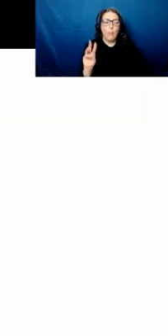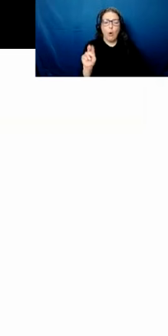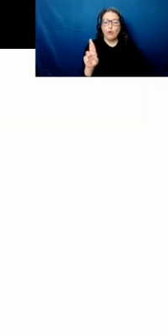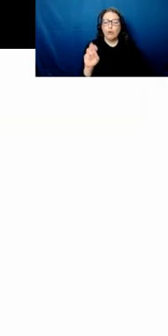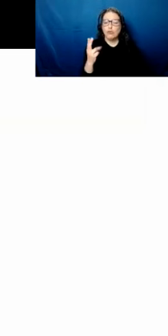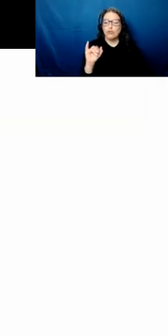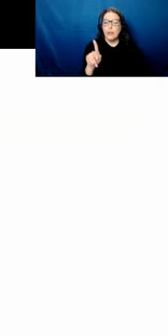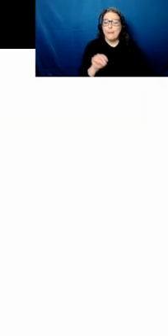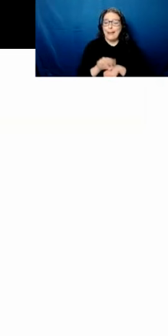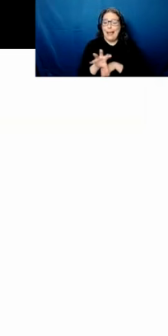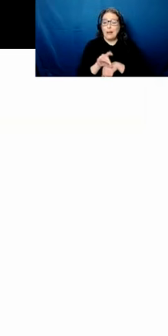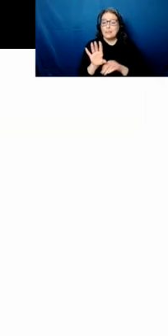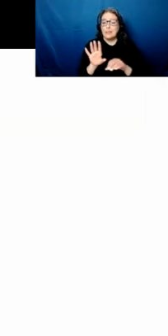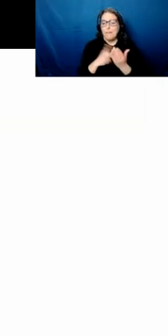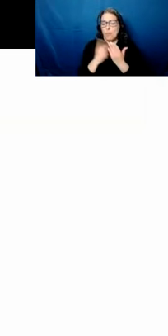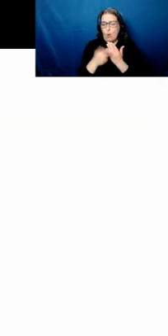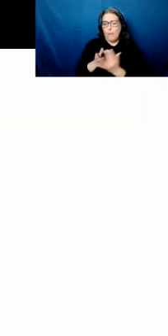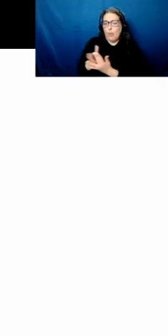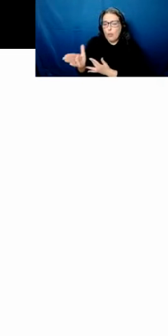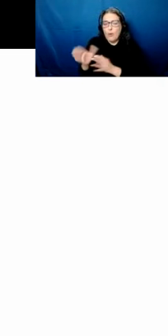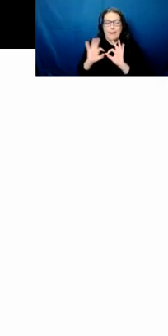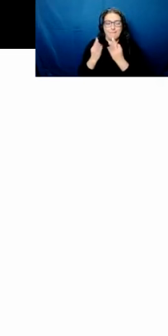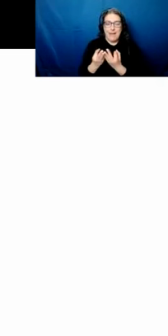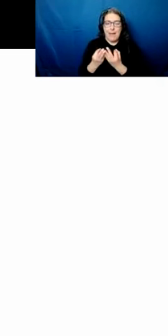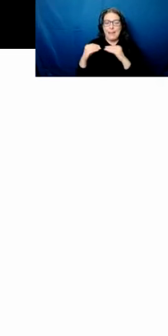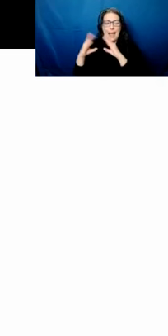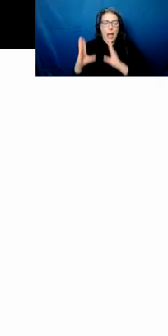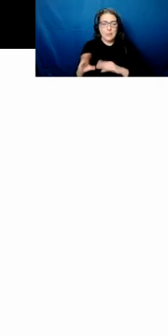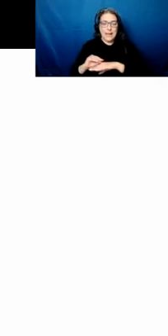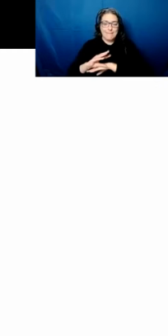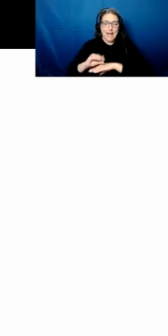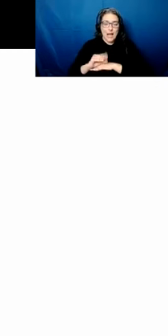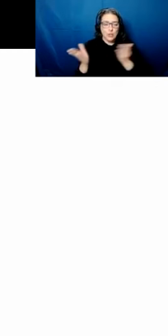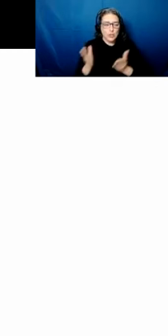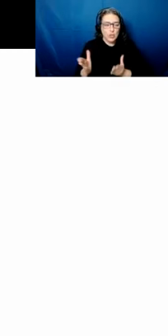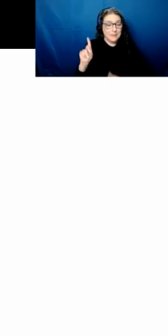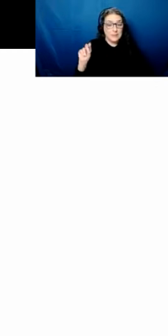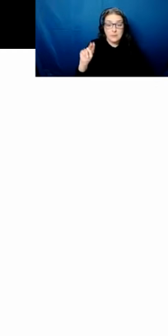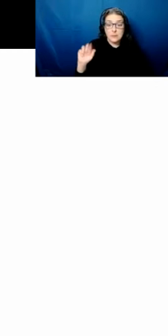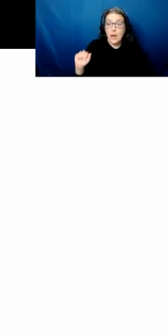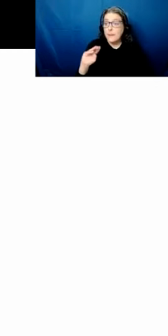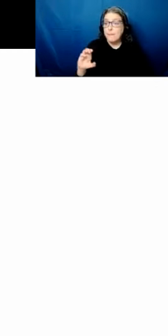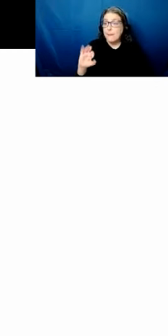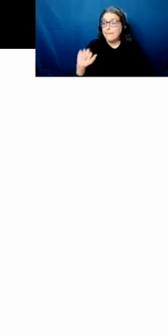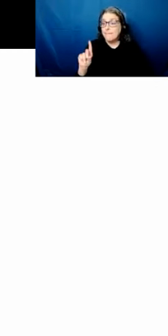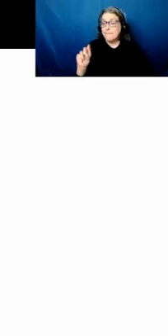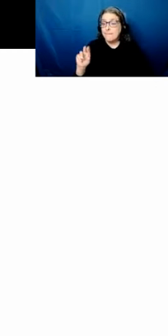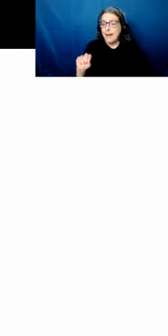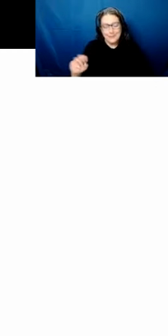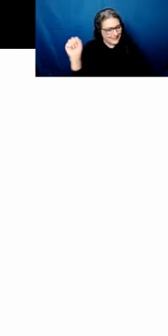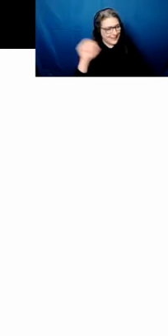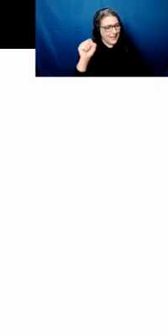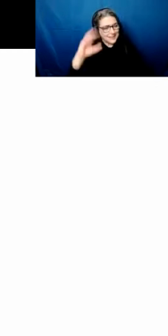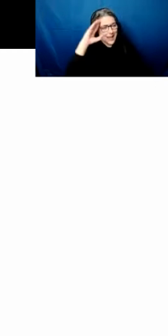So what this particular funding would do and what we've used it for over the last couple of years is for the purchase,s are hab, and resell of single family homes east of 72nd Street. Maybe it's the one house on the block that needs improvement.